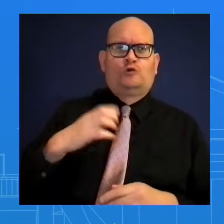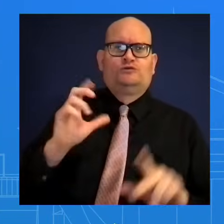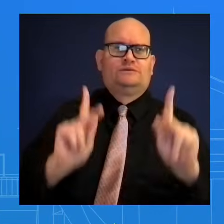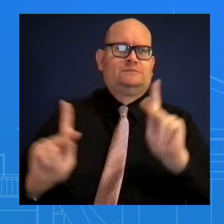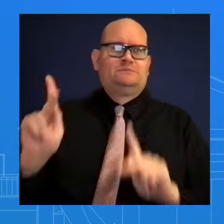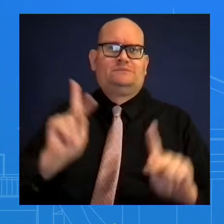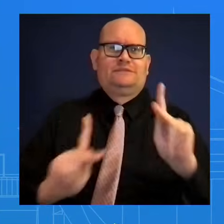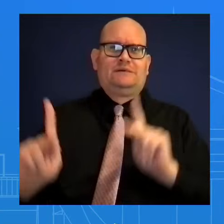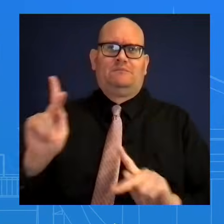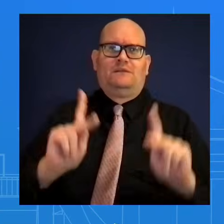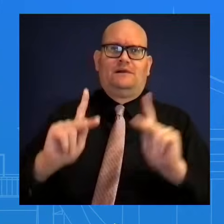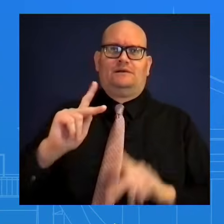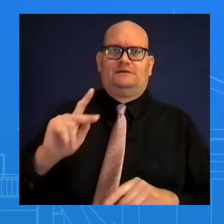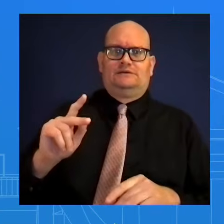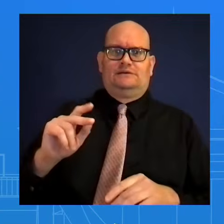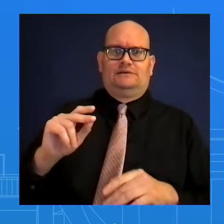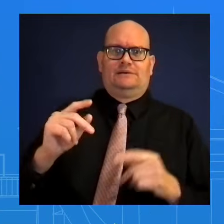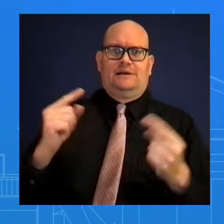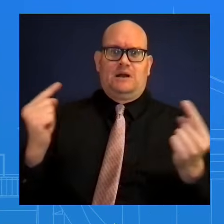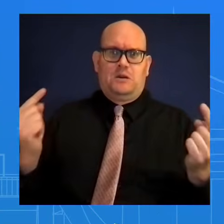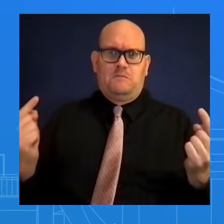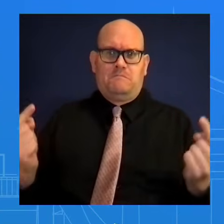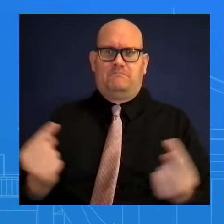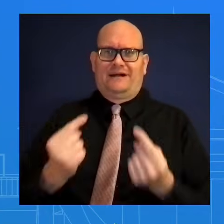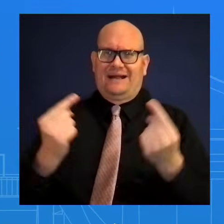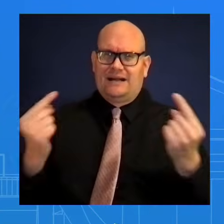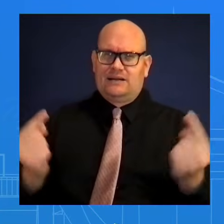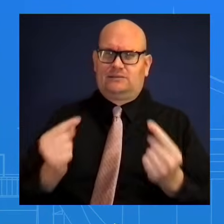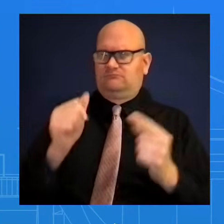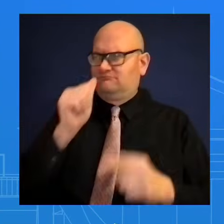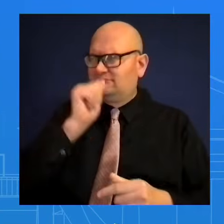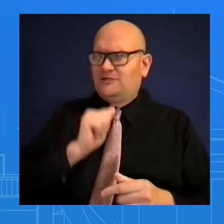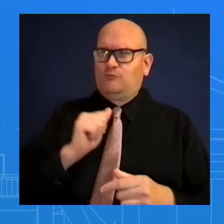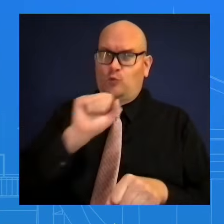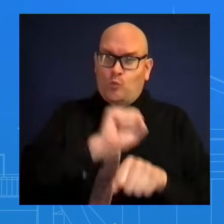that you are eliciting on those who are the least of these in this nation?